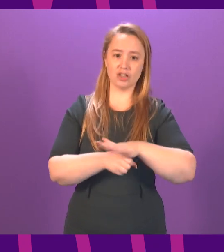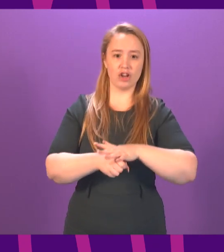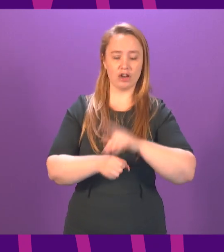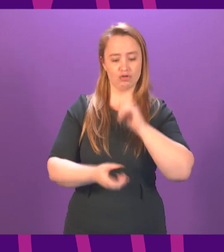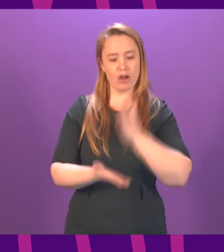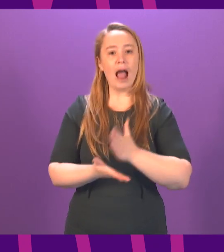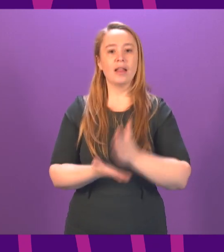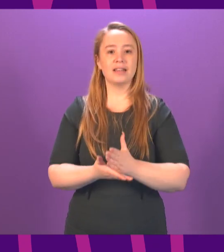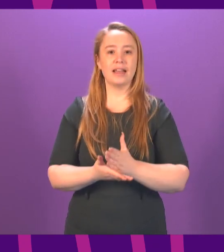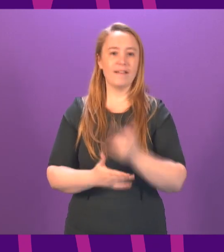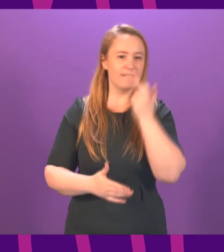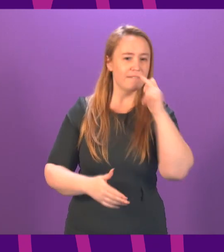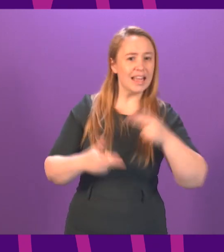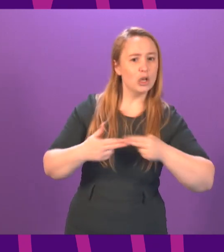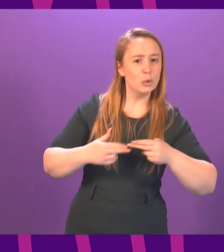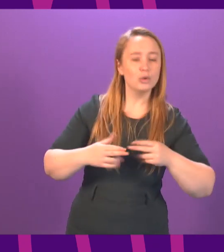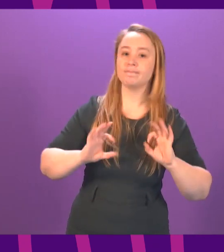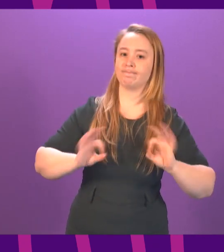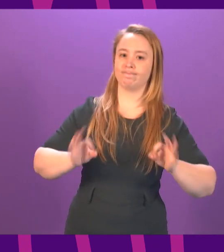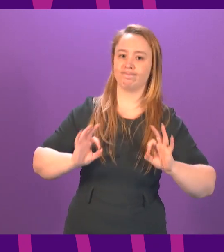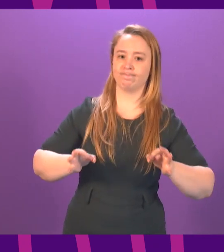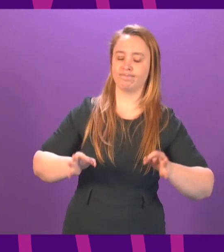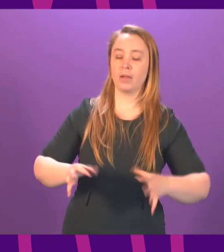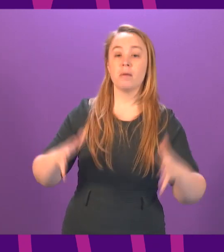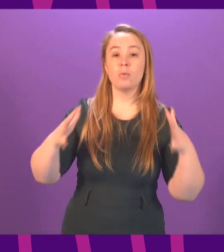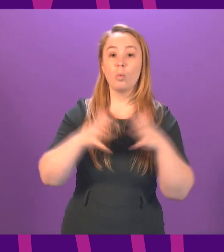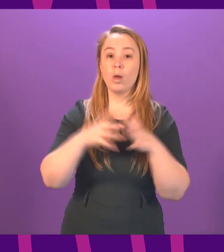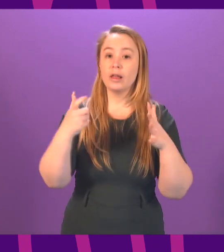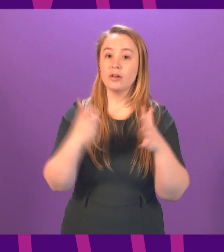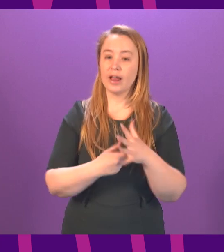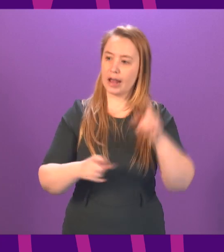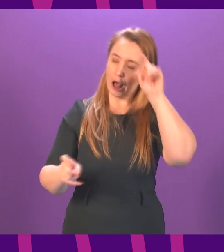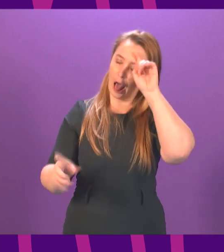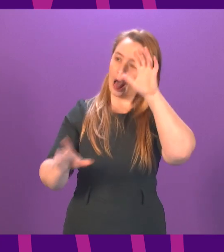I do not believe that Willie Rennie really misunderstands the approach to testing,